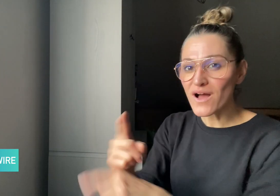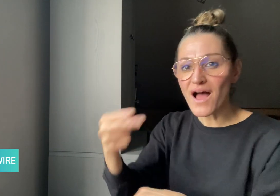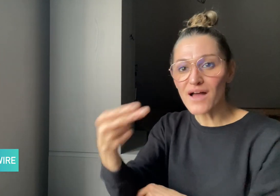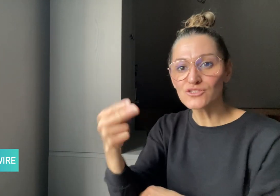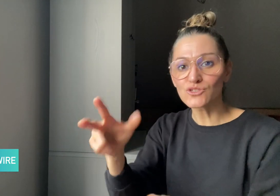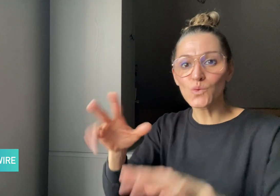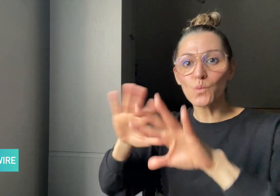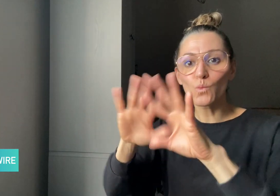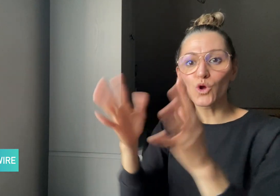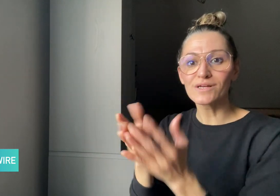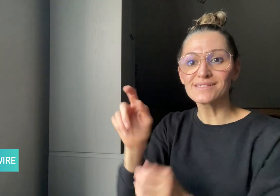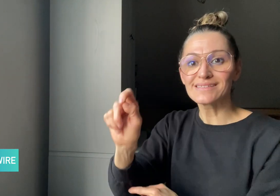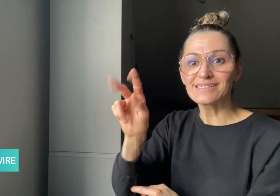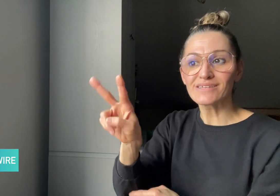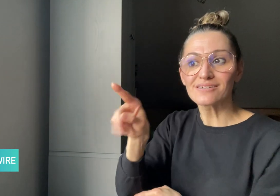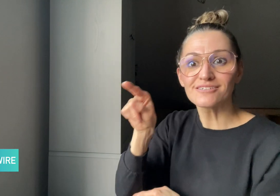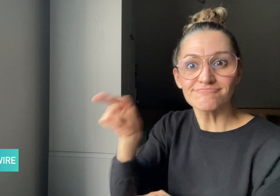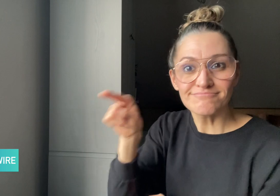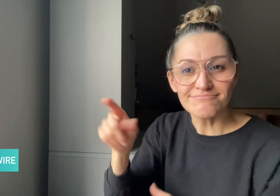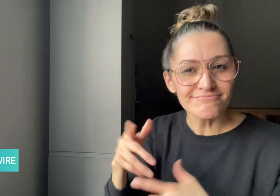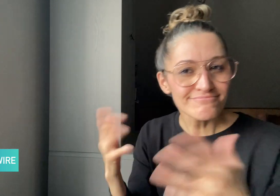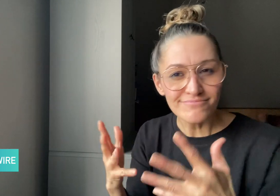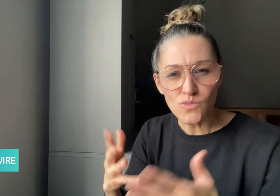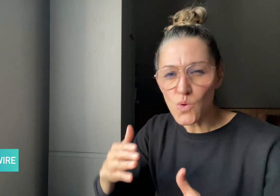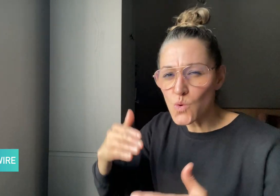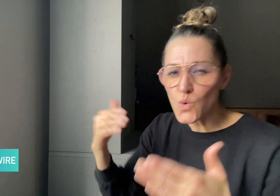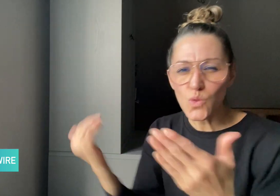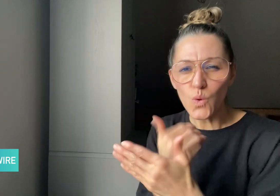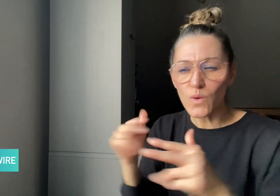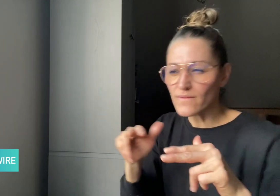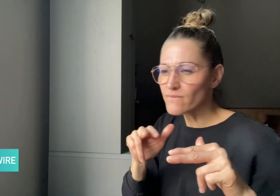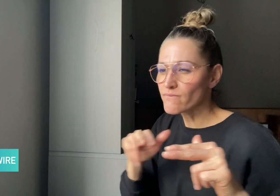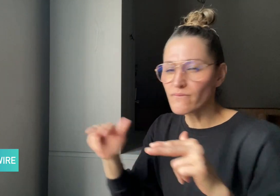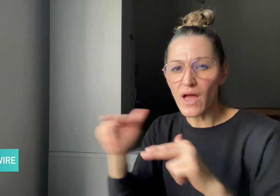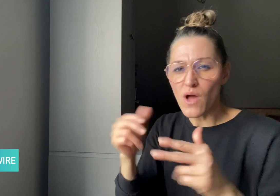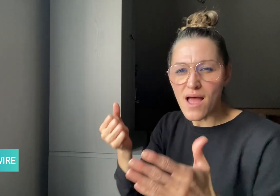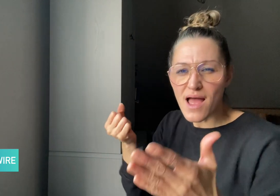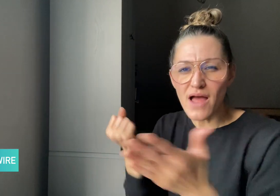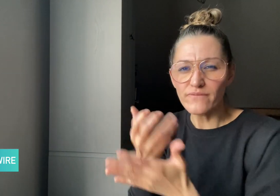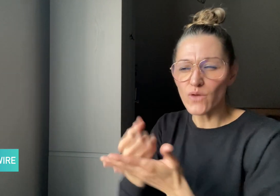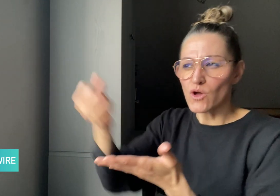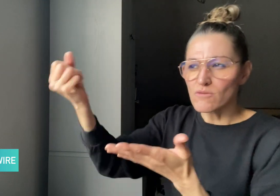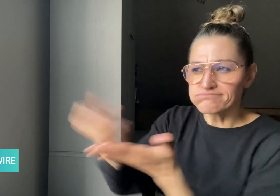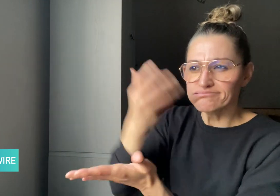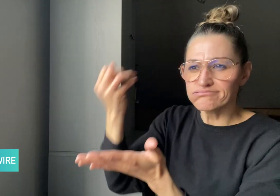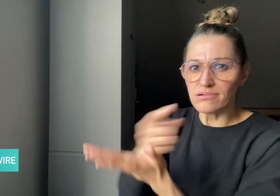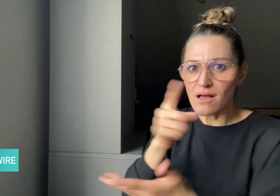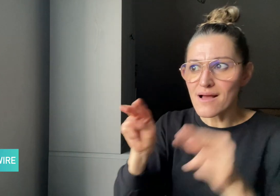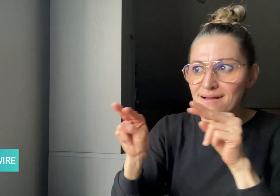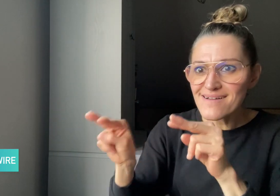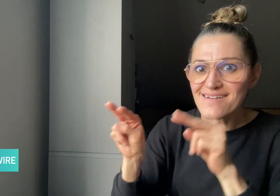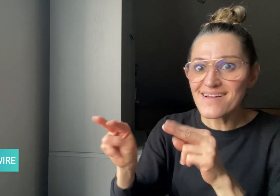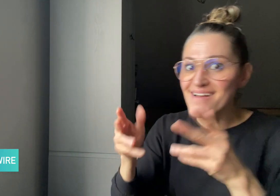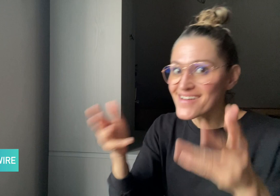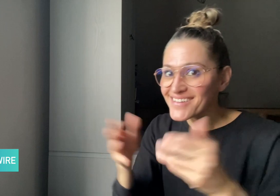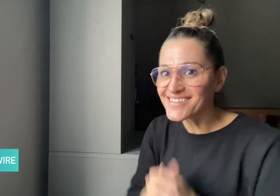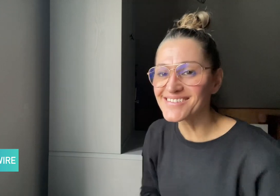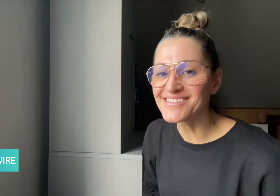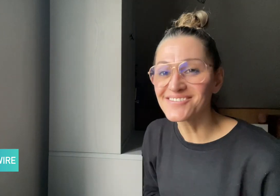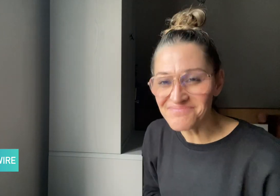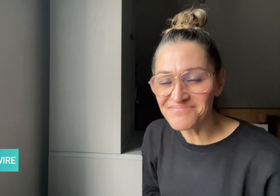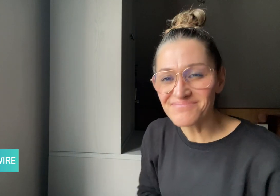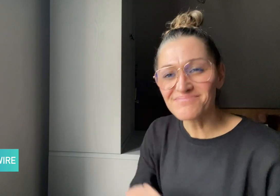and follow H3 World TV to get new video updates!